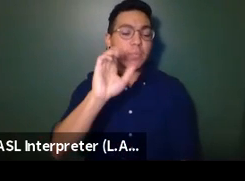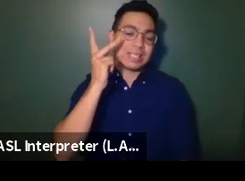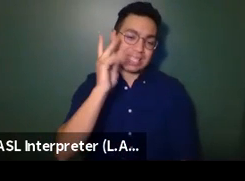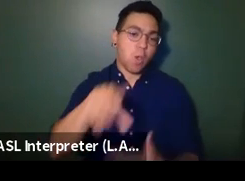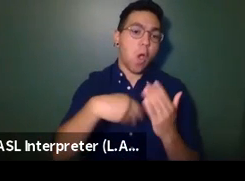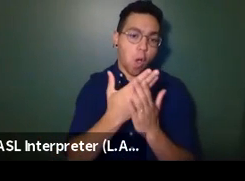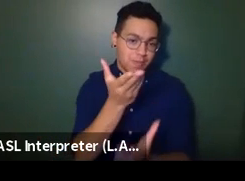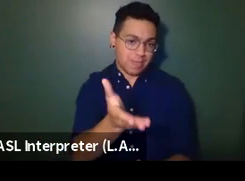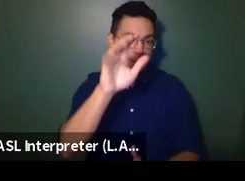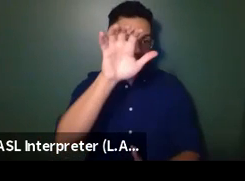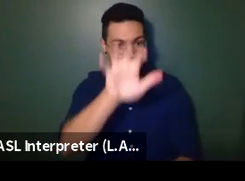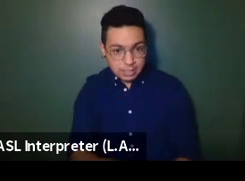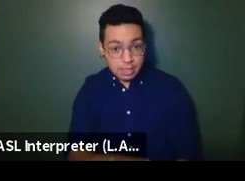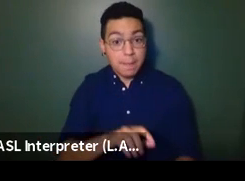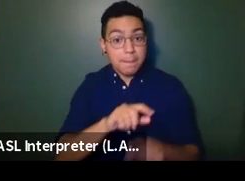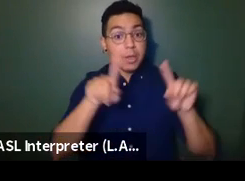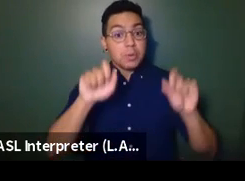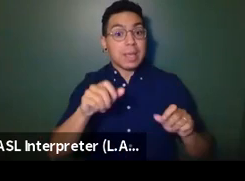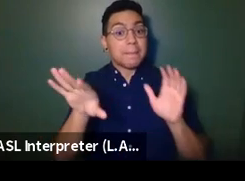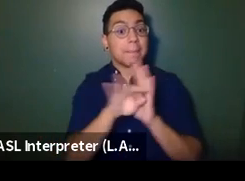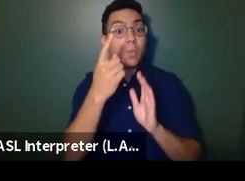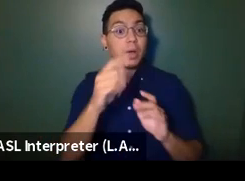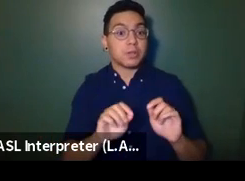Katherine Livick - ESD 112: But you can always pin the one to the top that you want to.